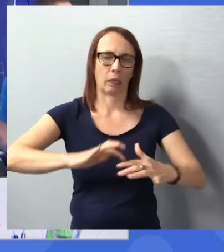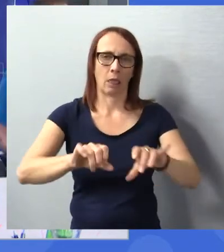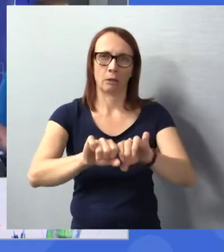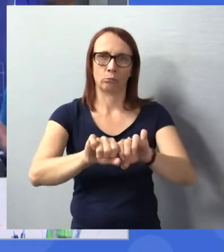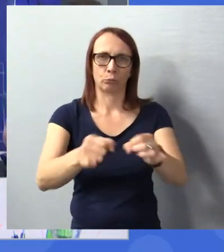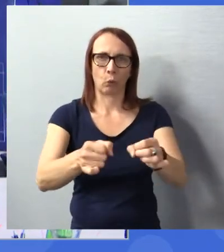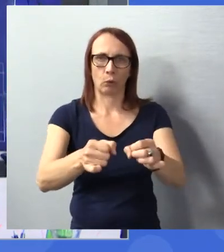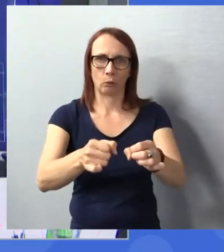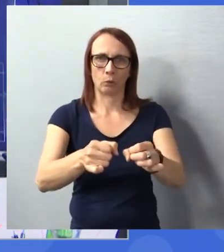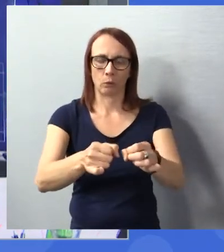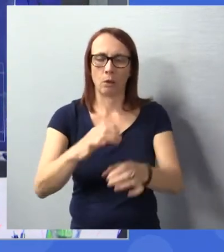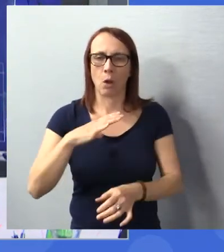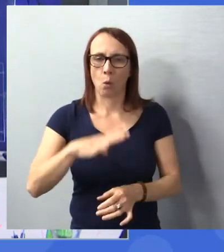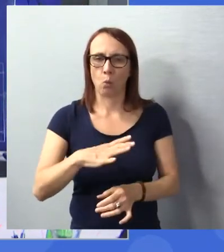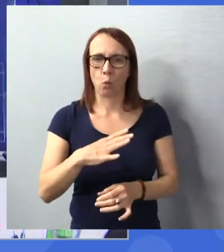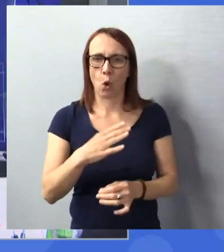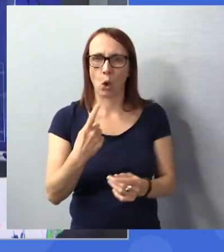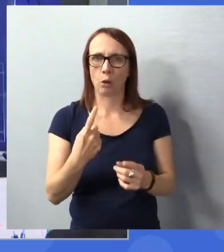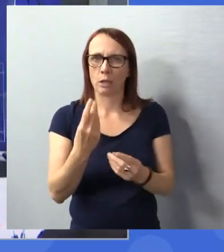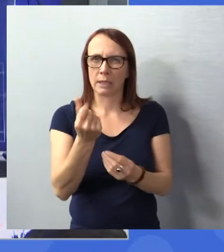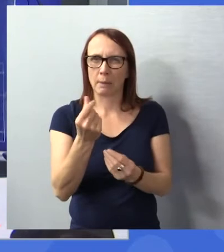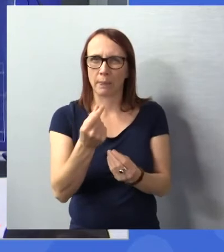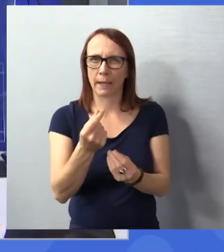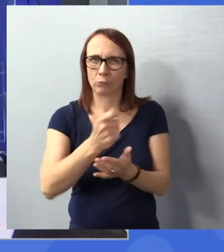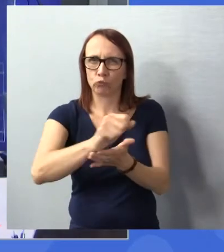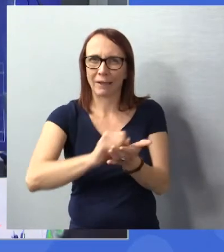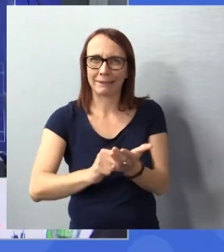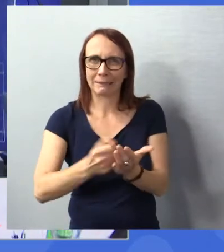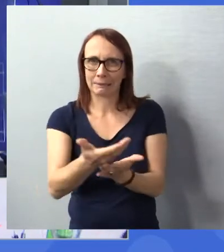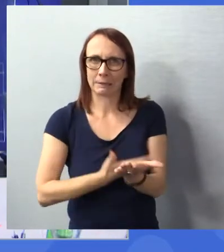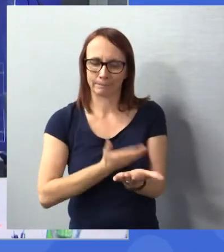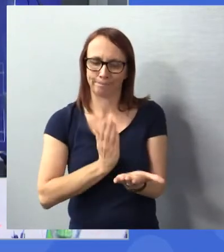would like something that is written and be slain that game politicians could be